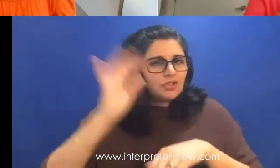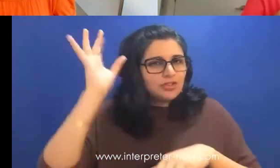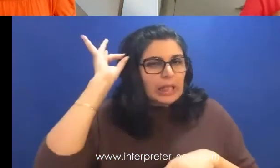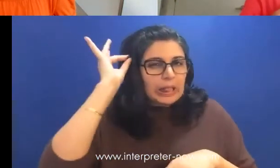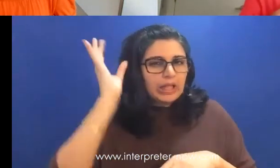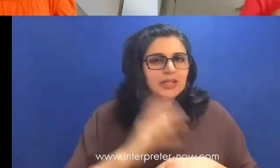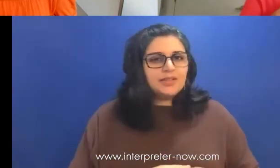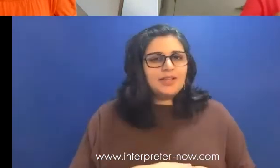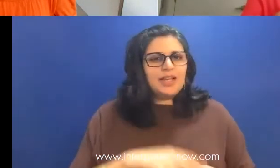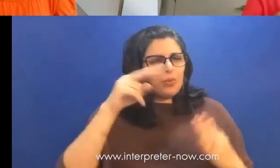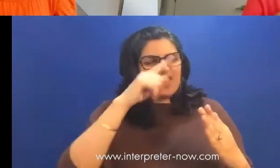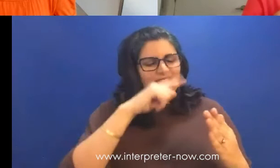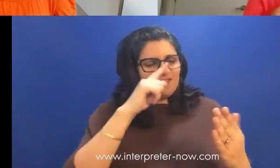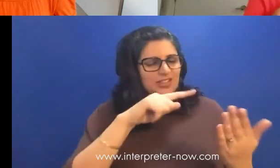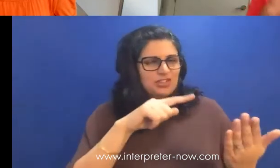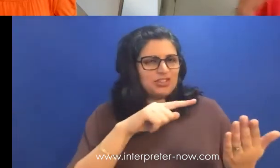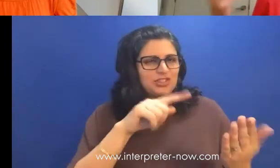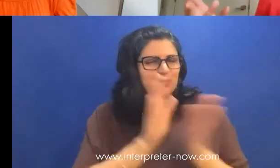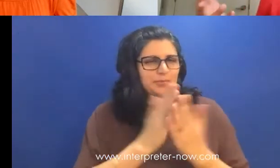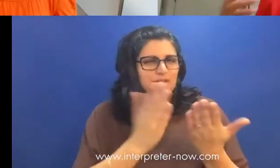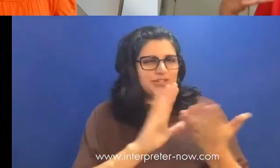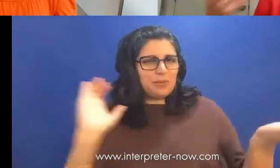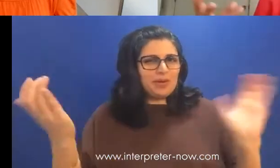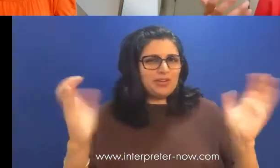in fiction and reading that in books.